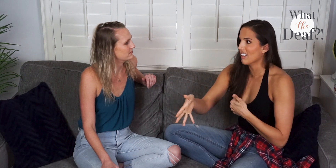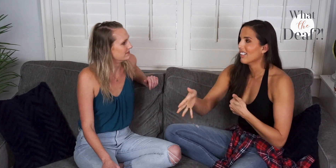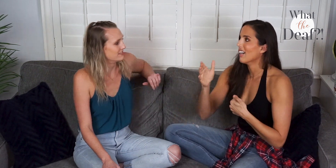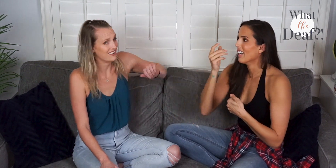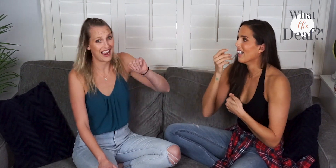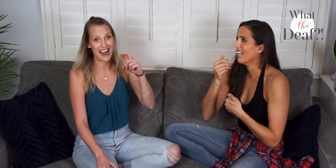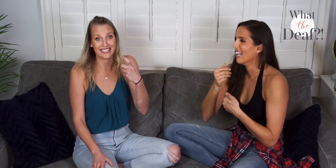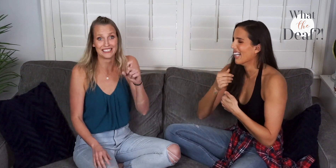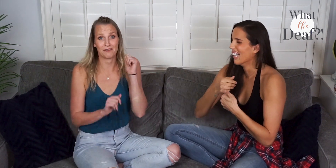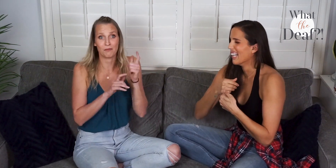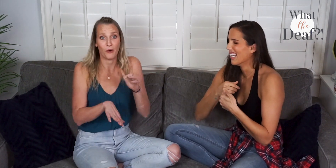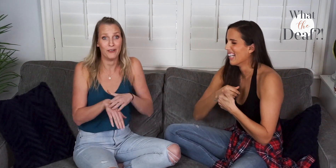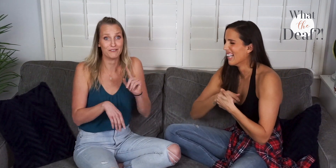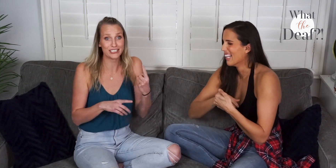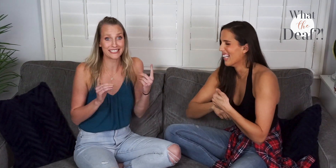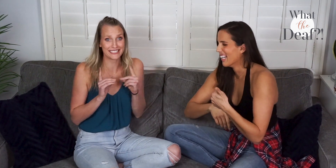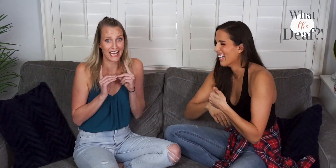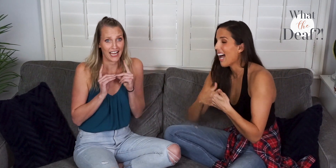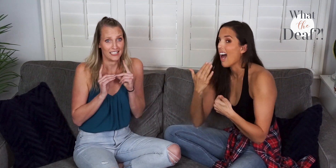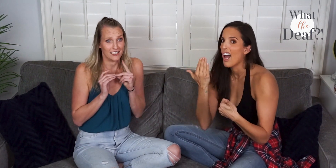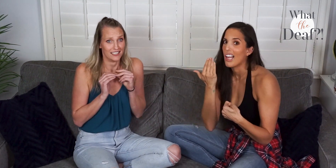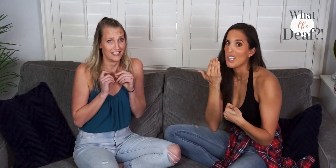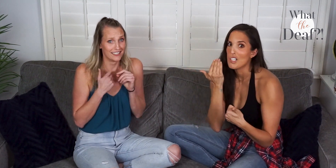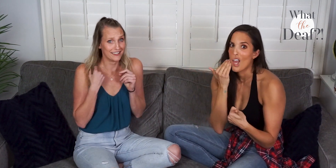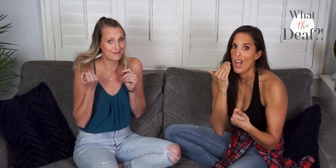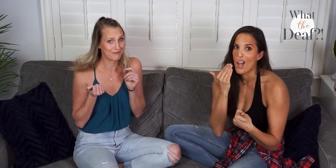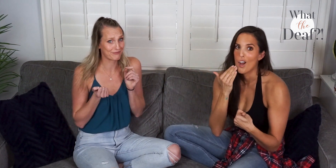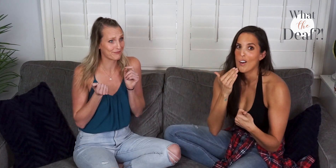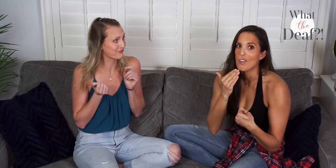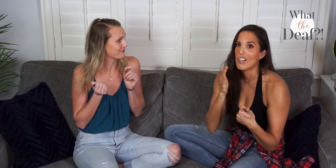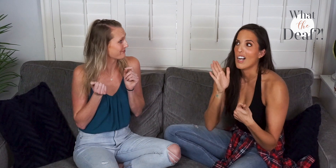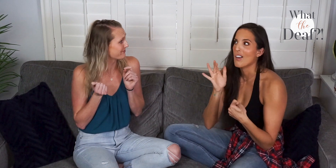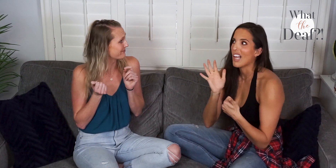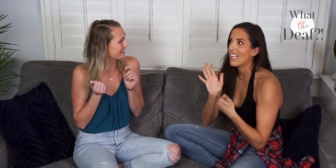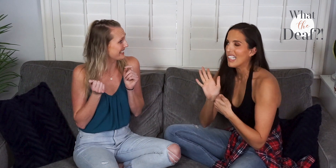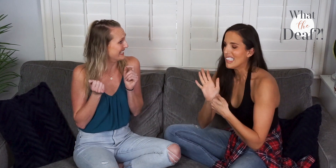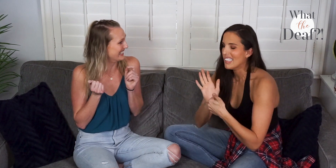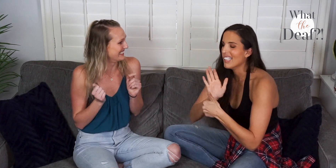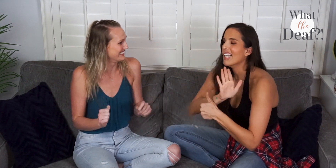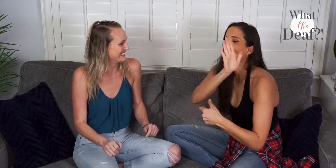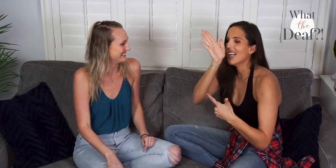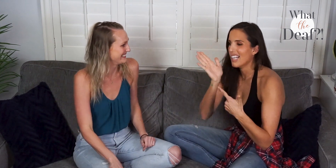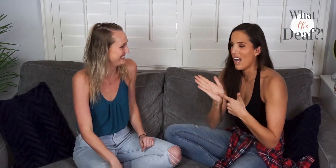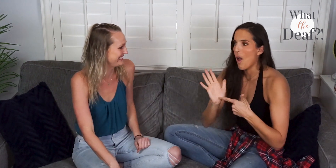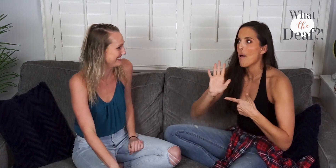Axe throwing on the first date? Okay. I know, I was like, "Eh!"